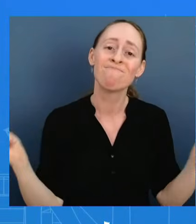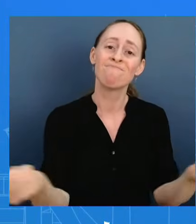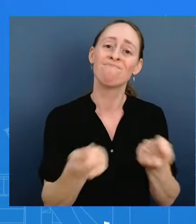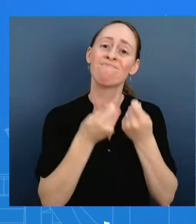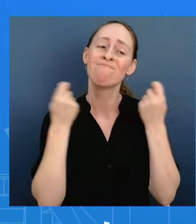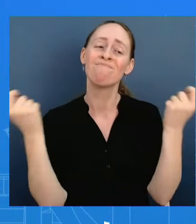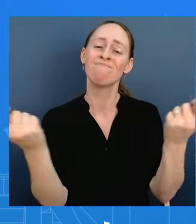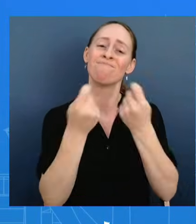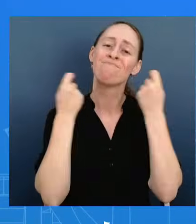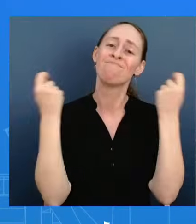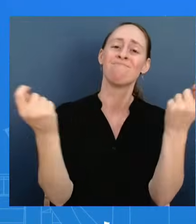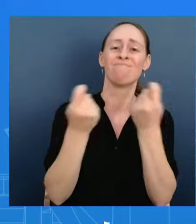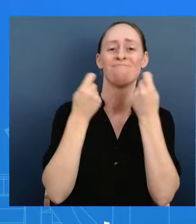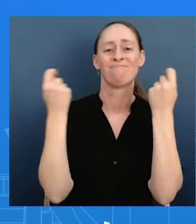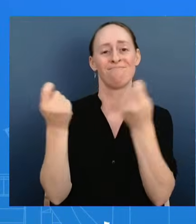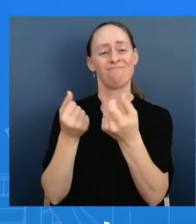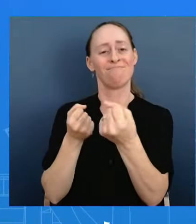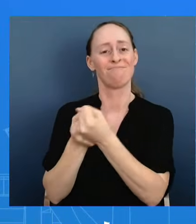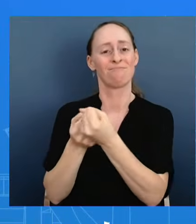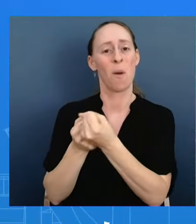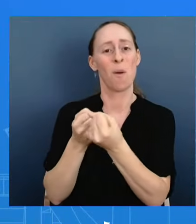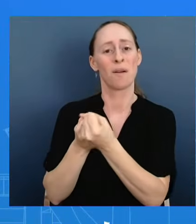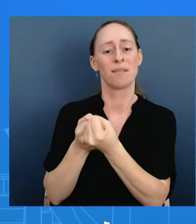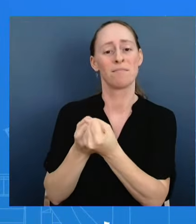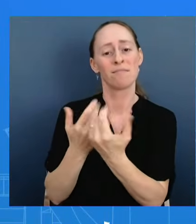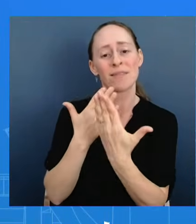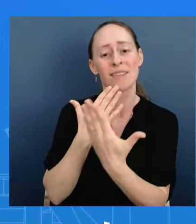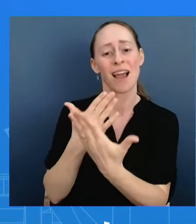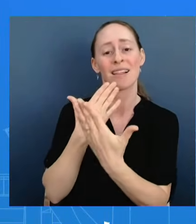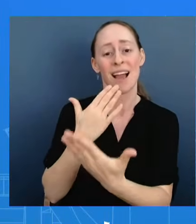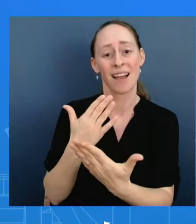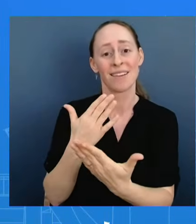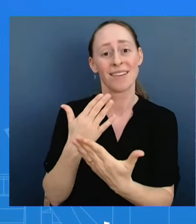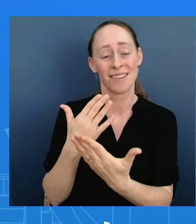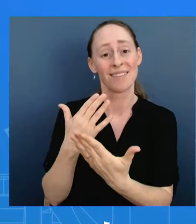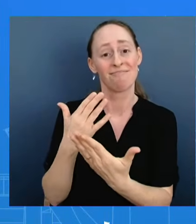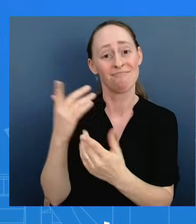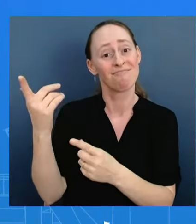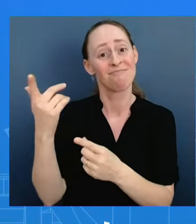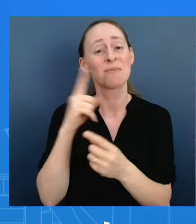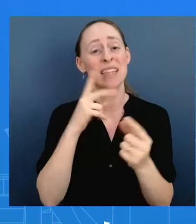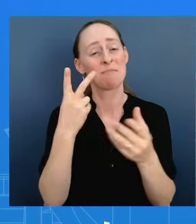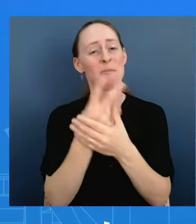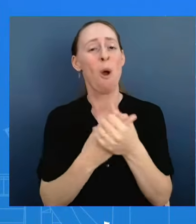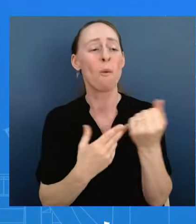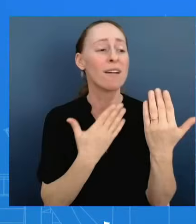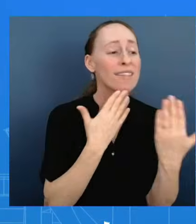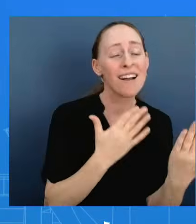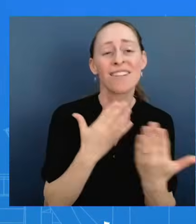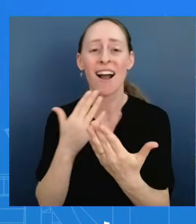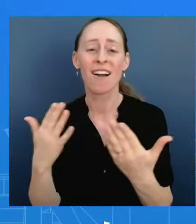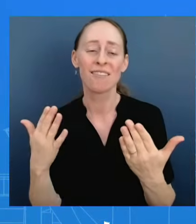And so, I think -- and he was able to thank us and appreciate us as well. Go ahead, Jon. The Press: Just following up on that, Karine. What’s the mood of the staff right now?